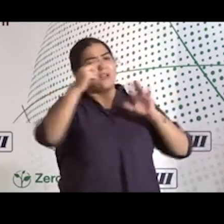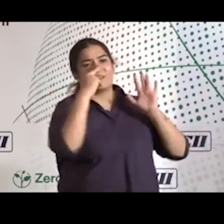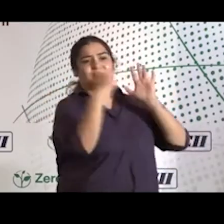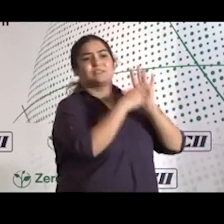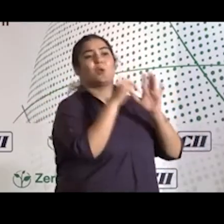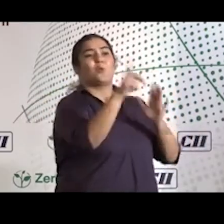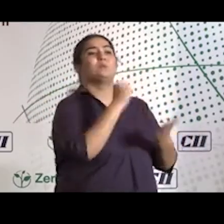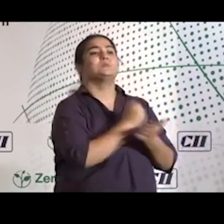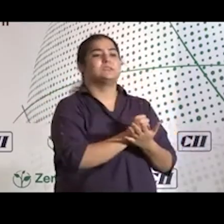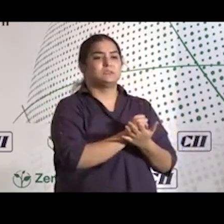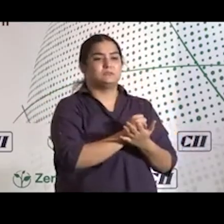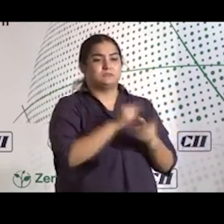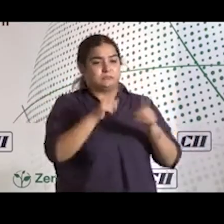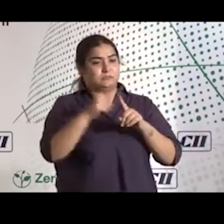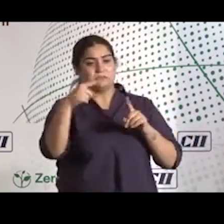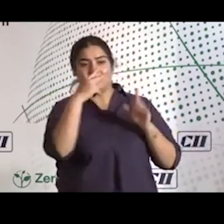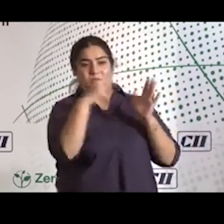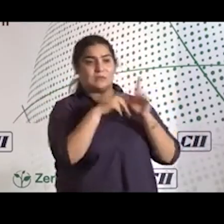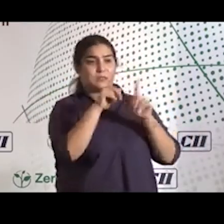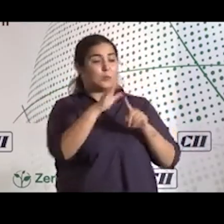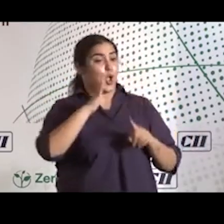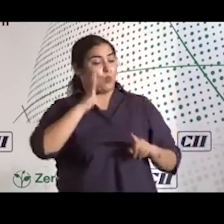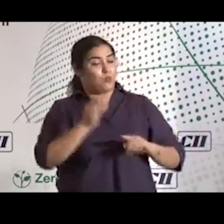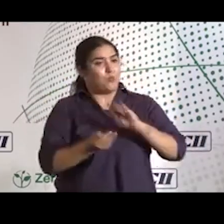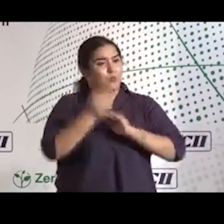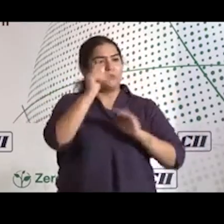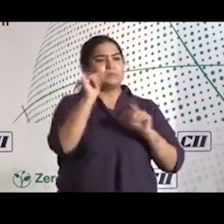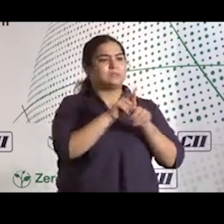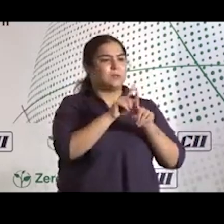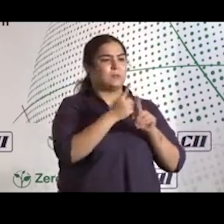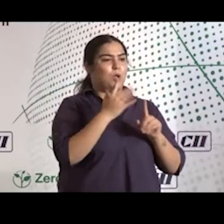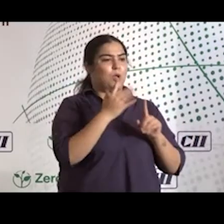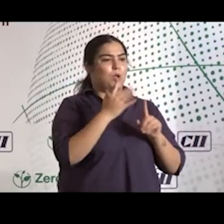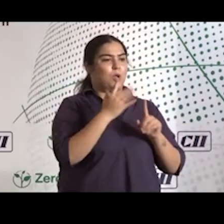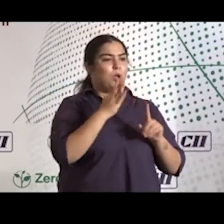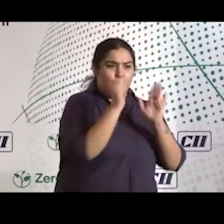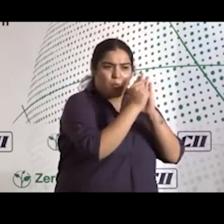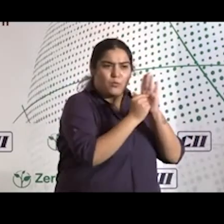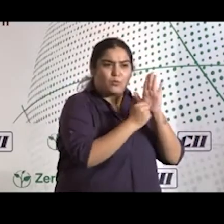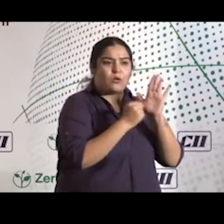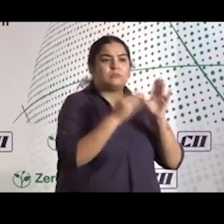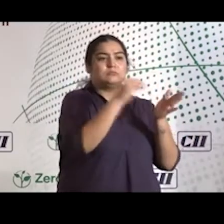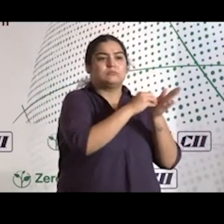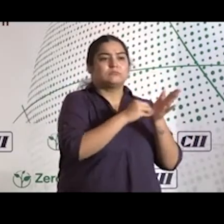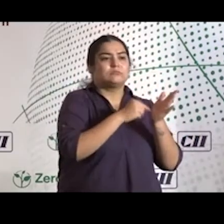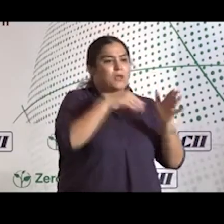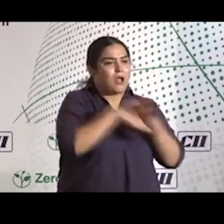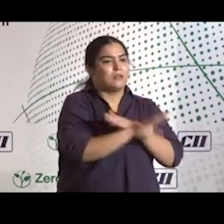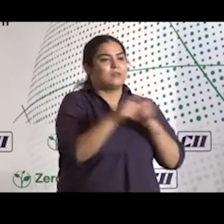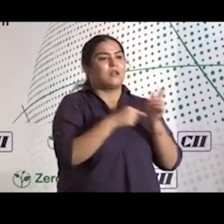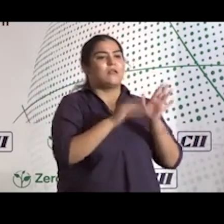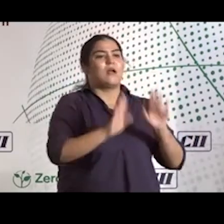So these are very, very important factors in saying that it's not enough. Now, I think there is so much